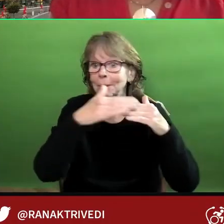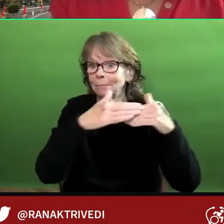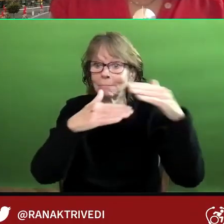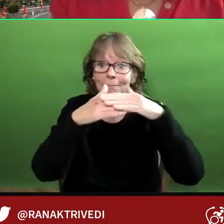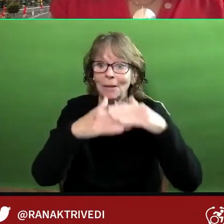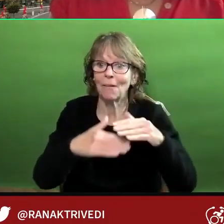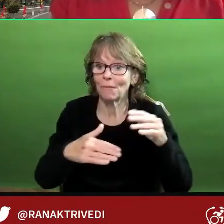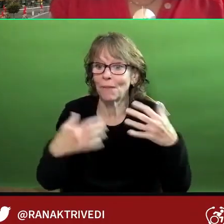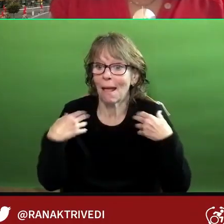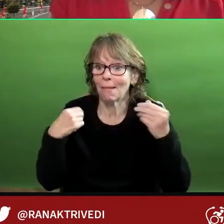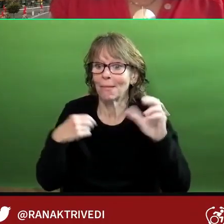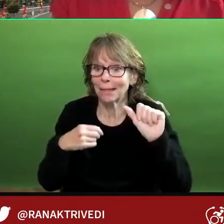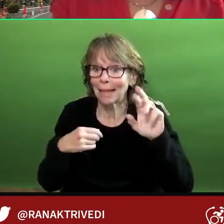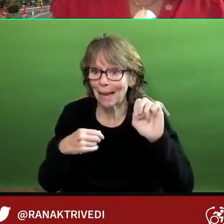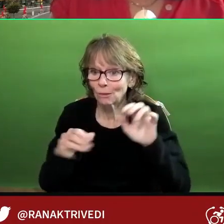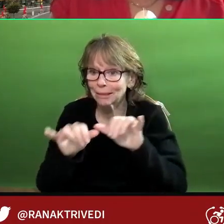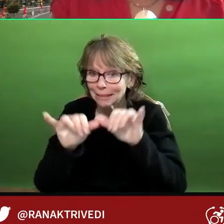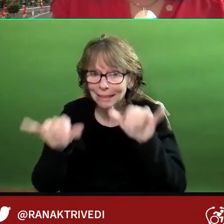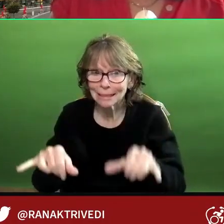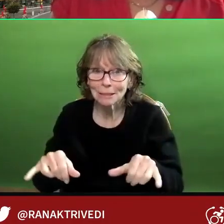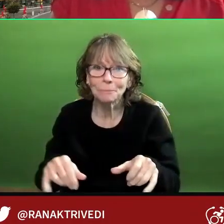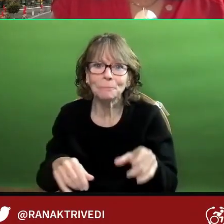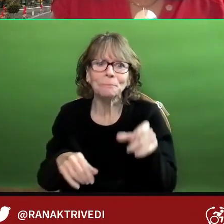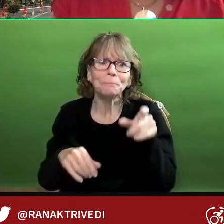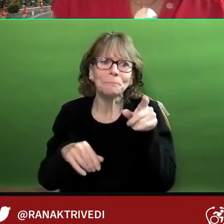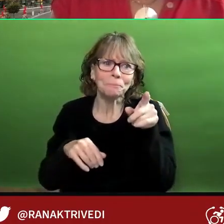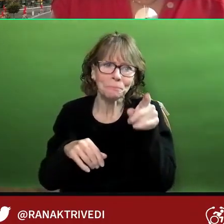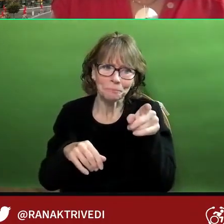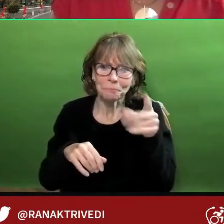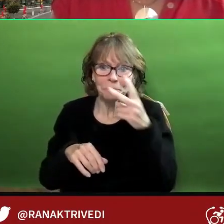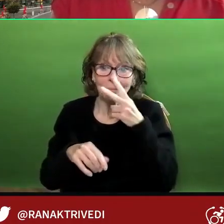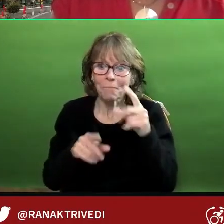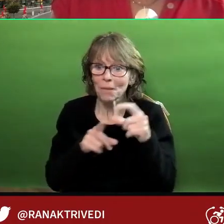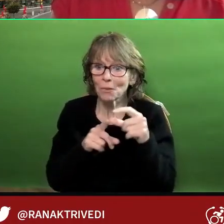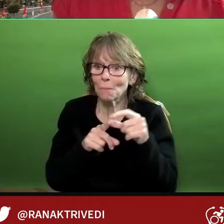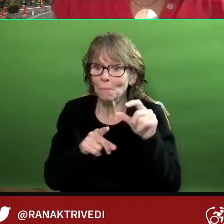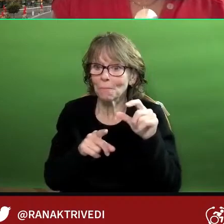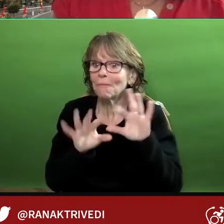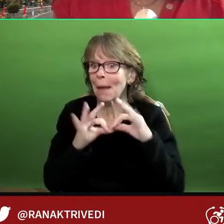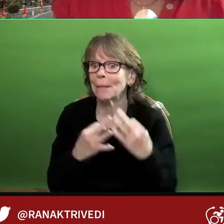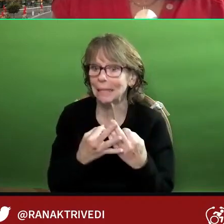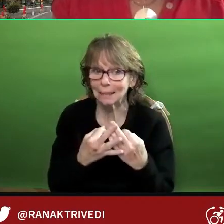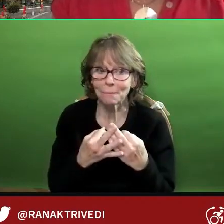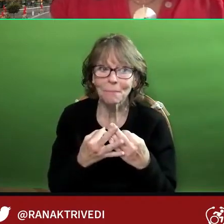Sonoo mentioned this term, framily is a term I've used. It's a term in the urban dictionary. If you